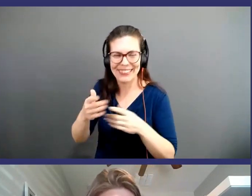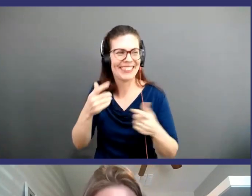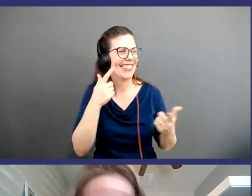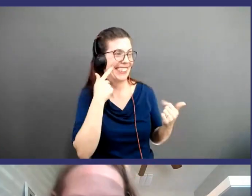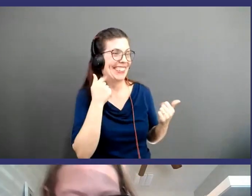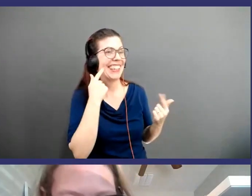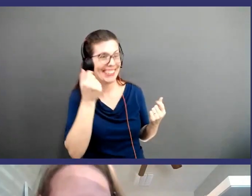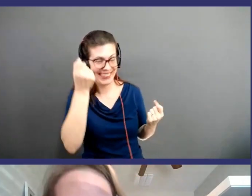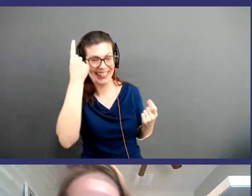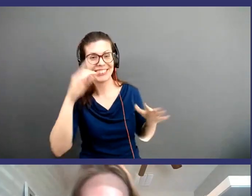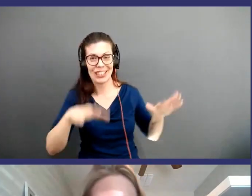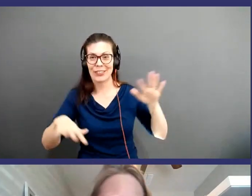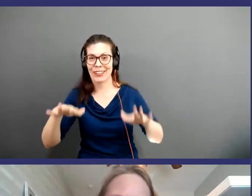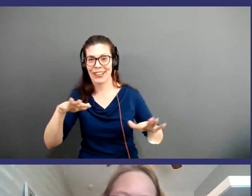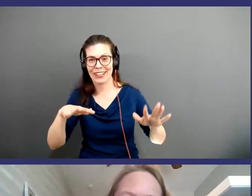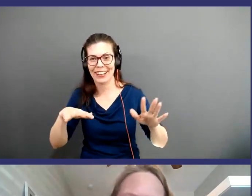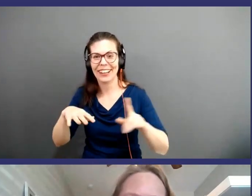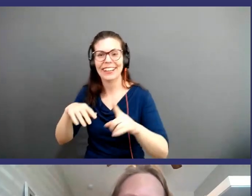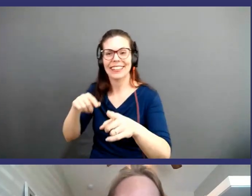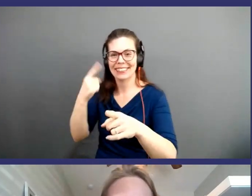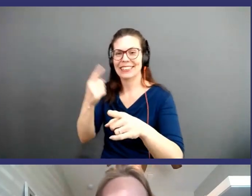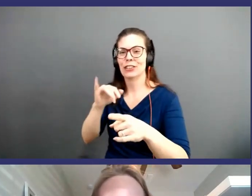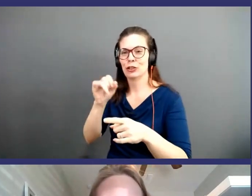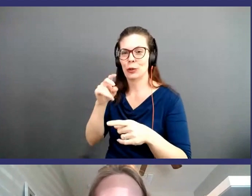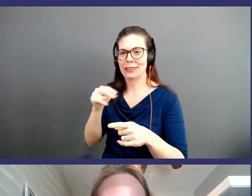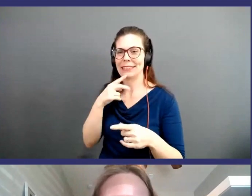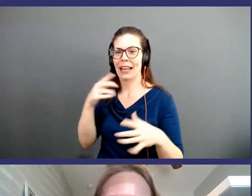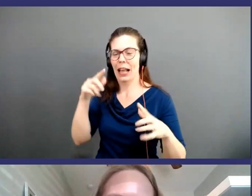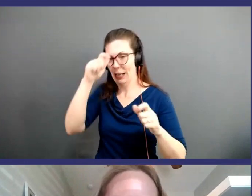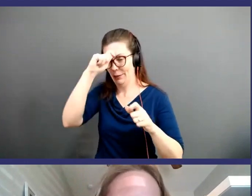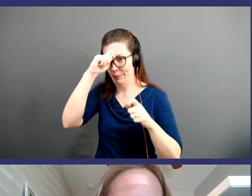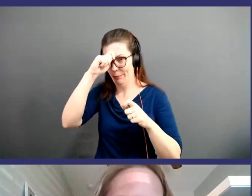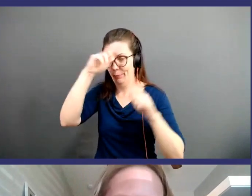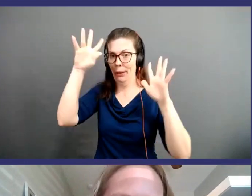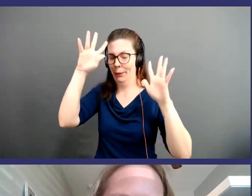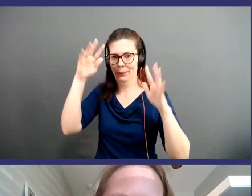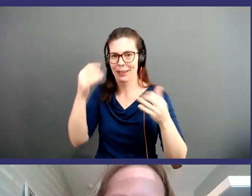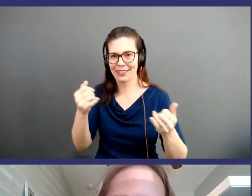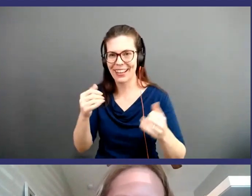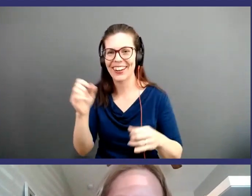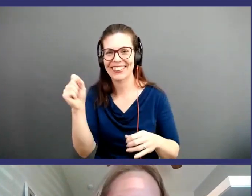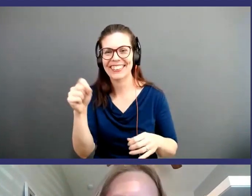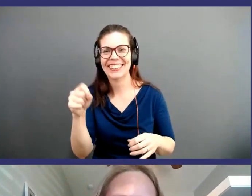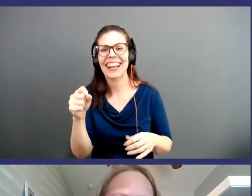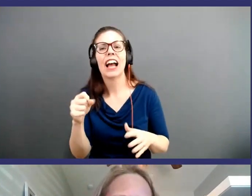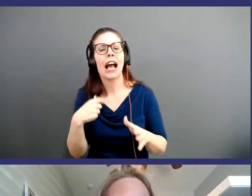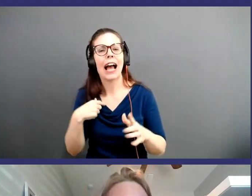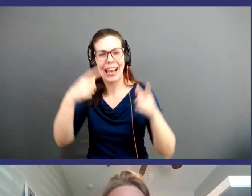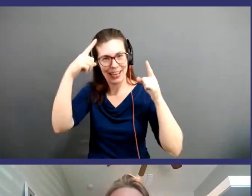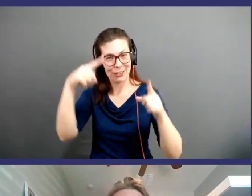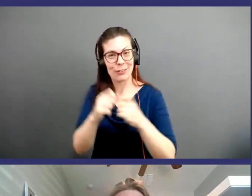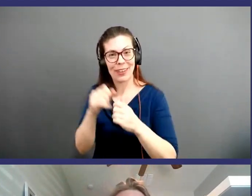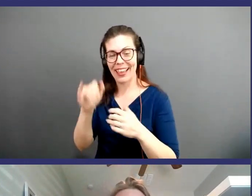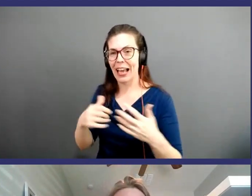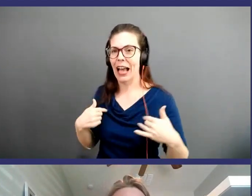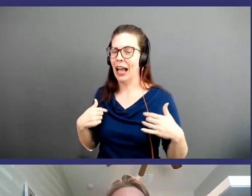Jason on LinkedIn says, "Jordan is blowing my mind right now," which I 100% agree with. I've worked with those bits,